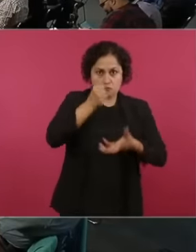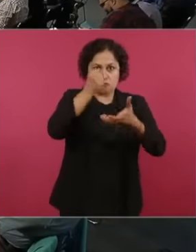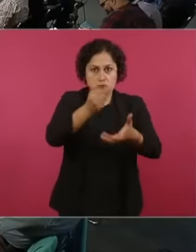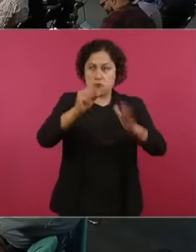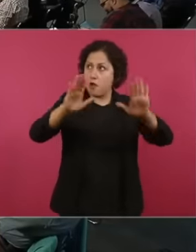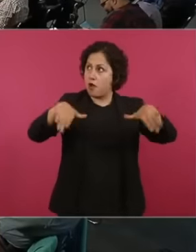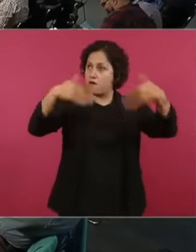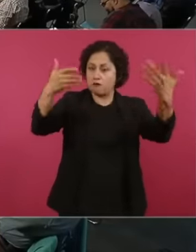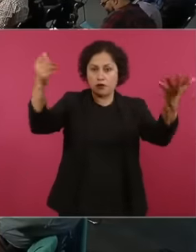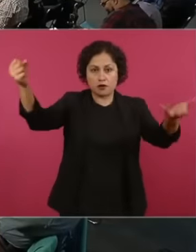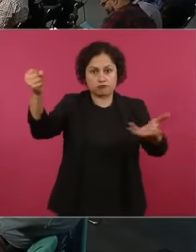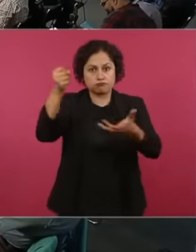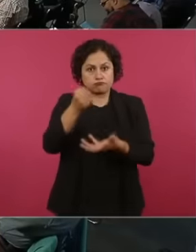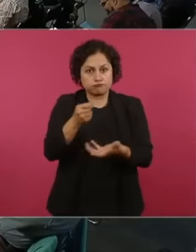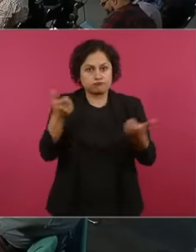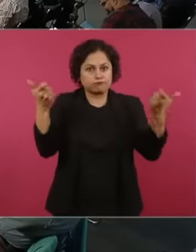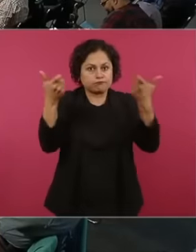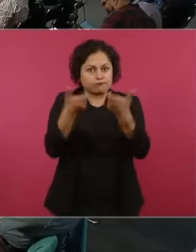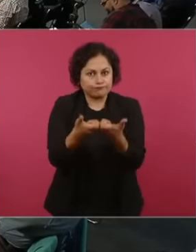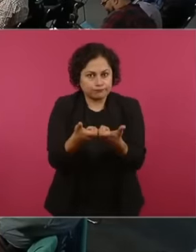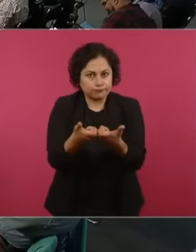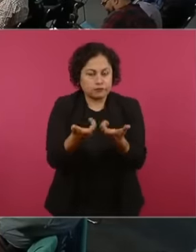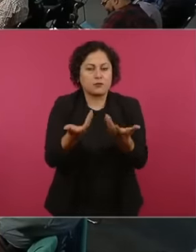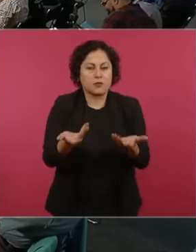we resolve